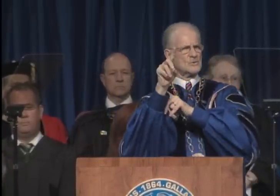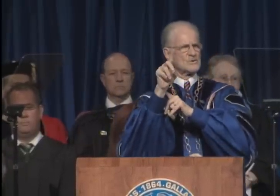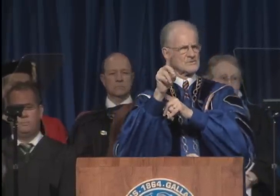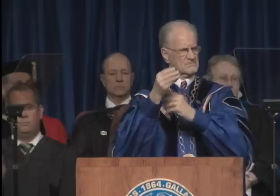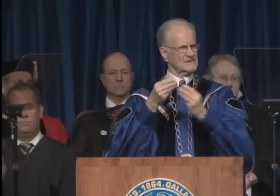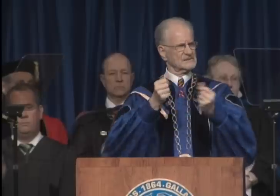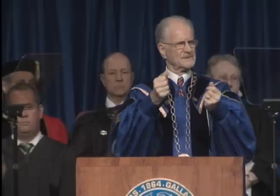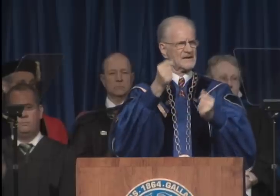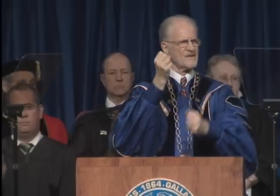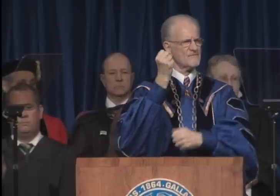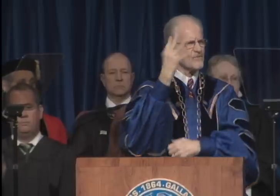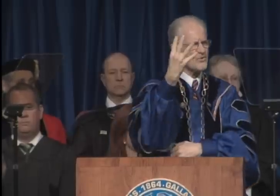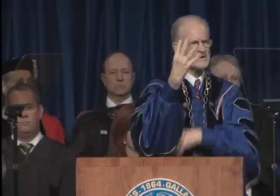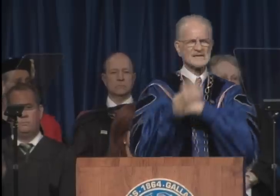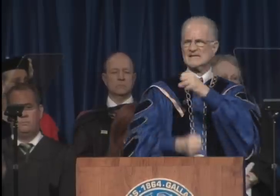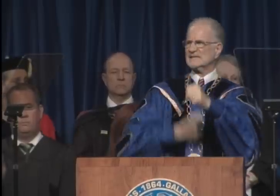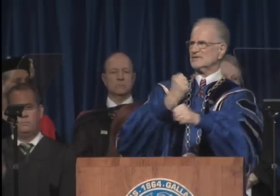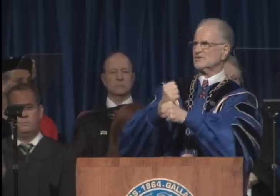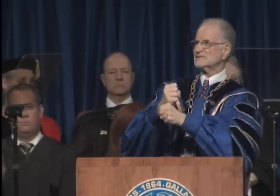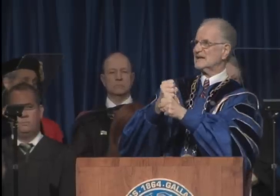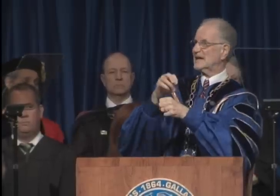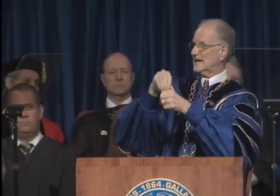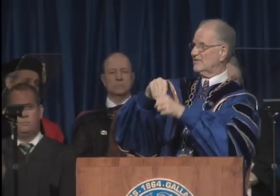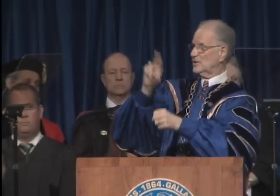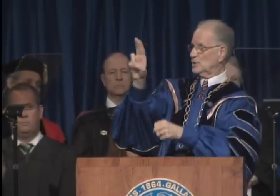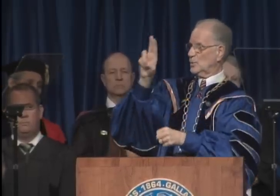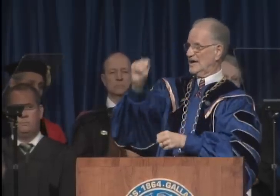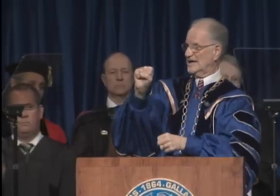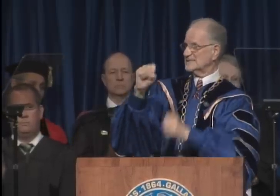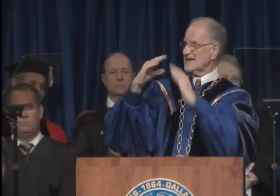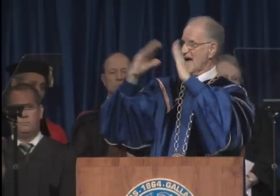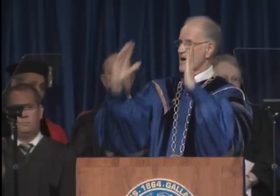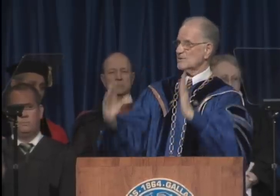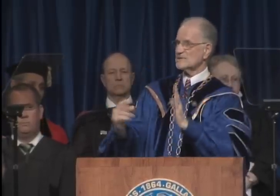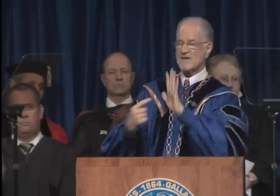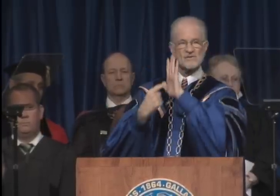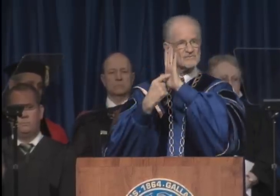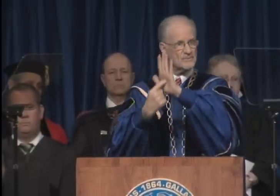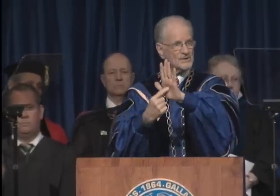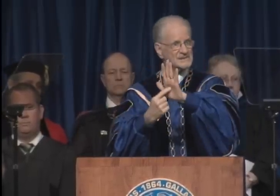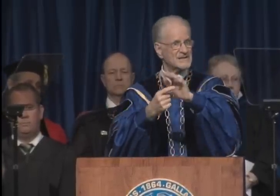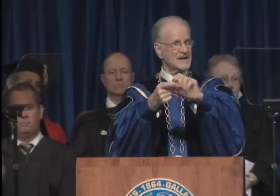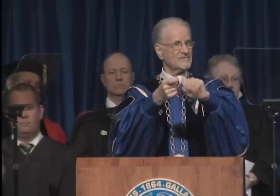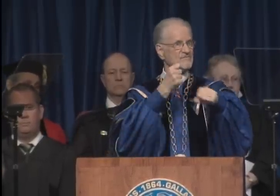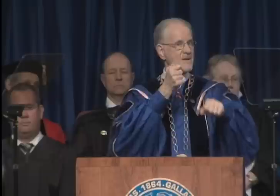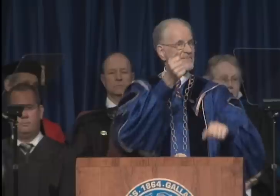Secretary LaHood spent 14 years in the U.S. House of Representatives